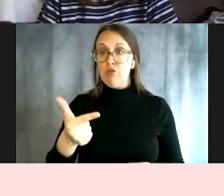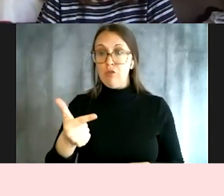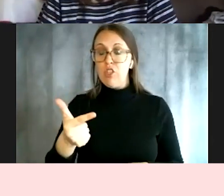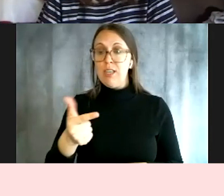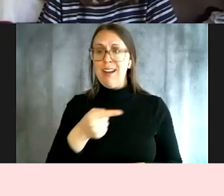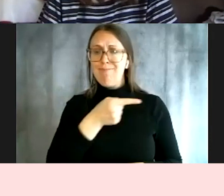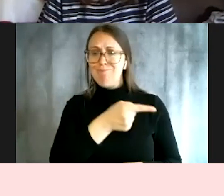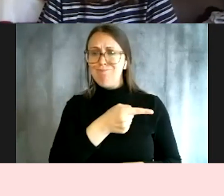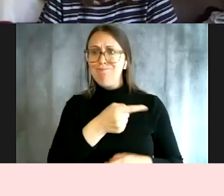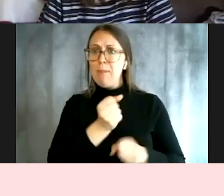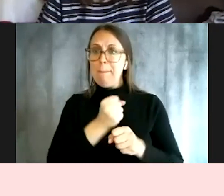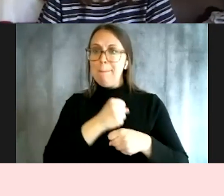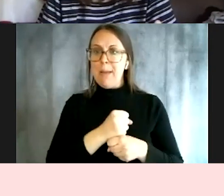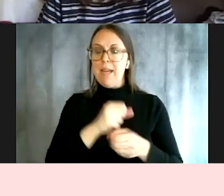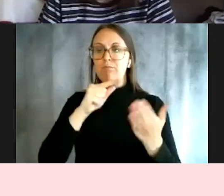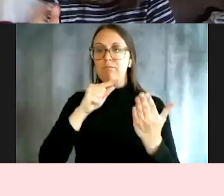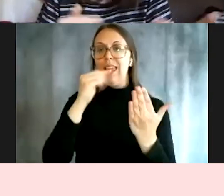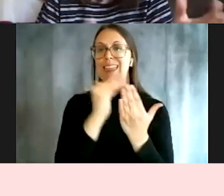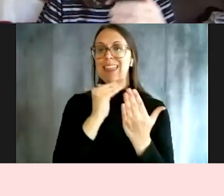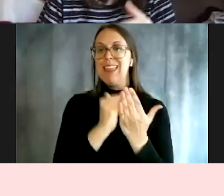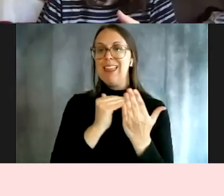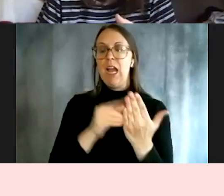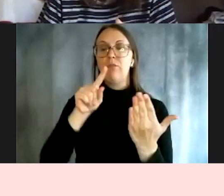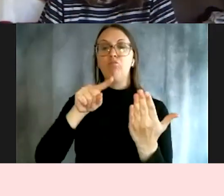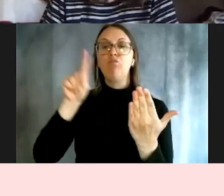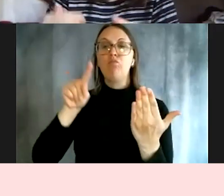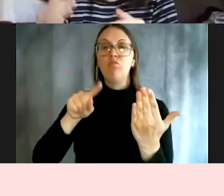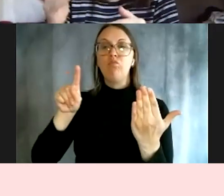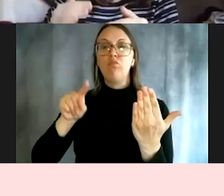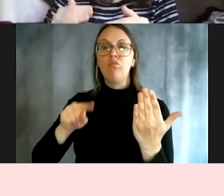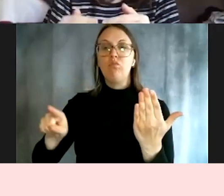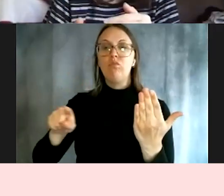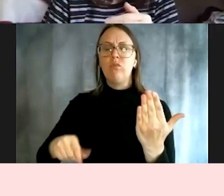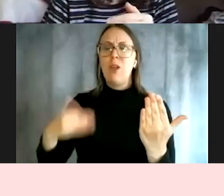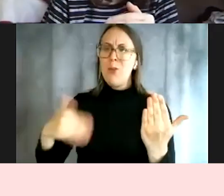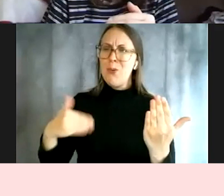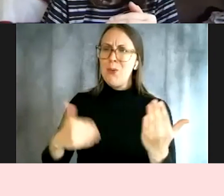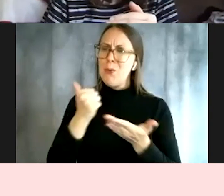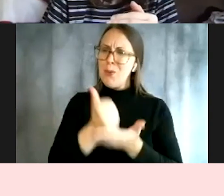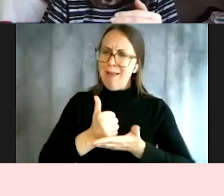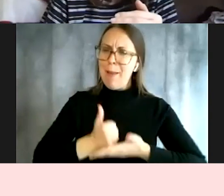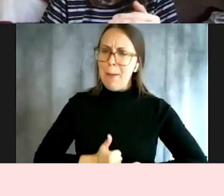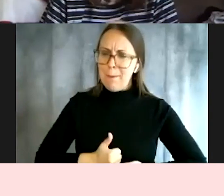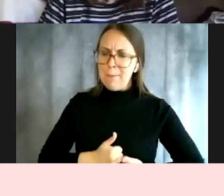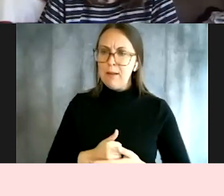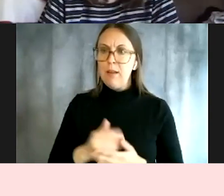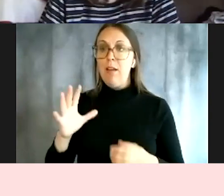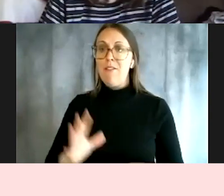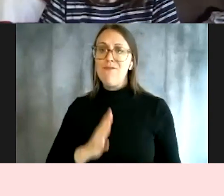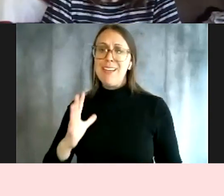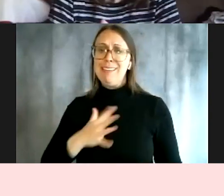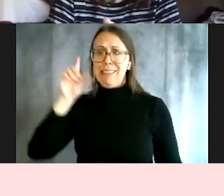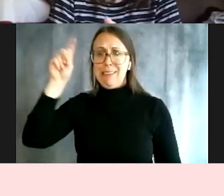so much more useful than trying to comb through official governmental texts, it breaks it down